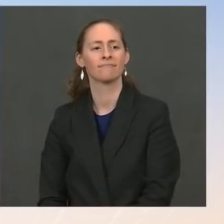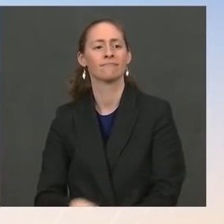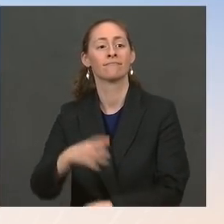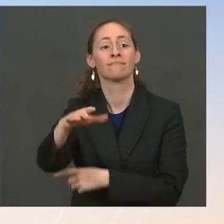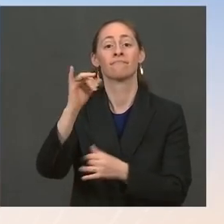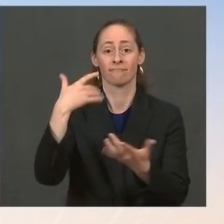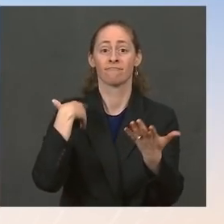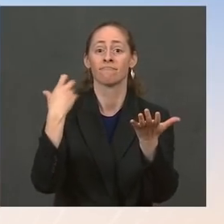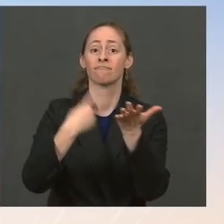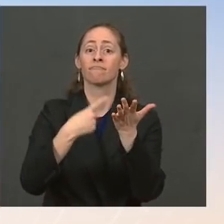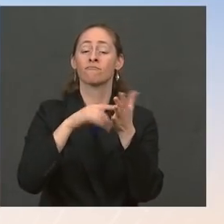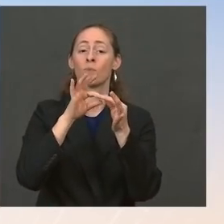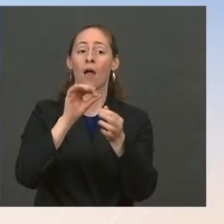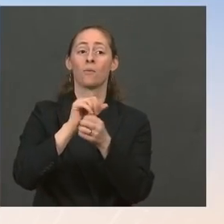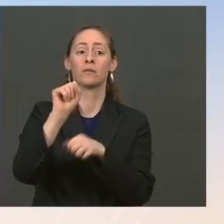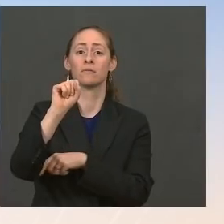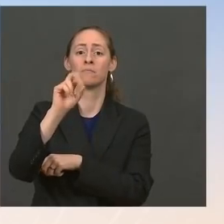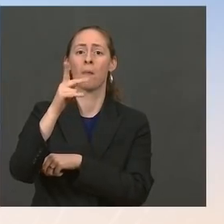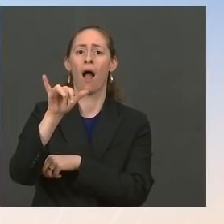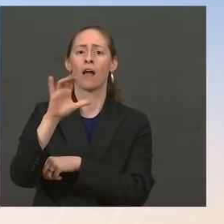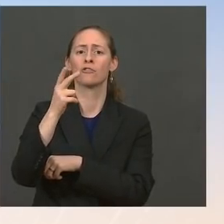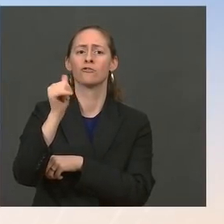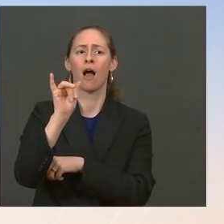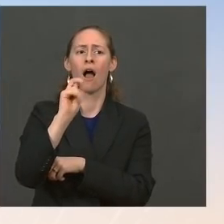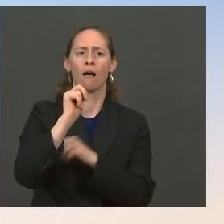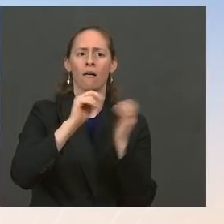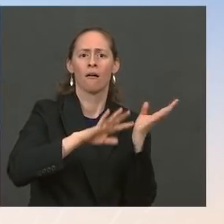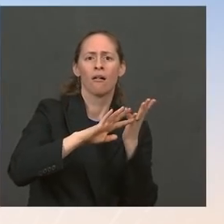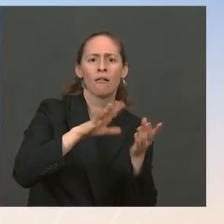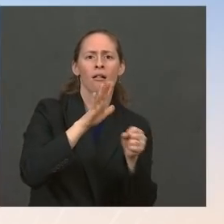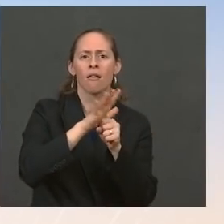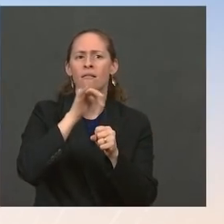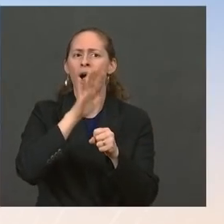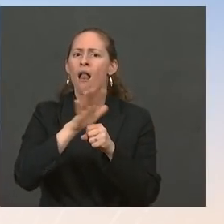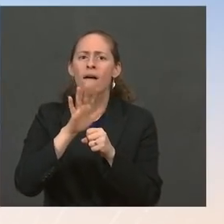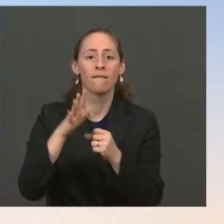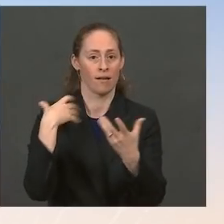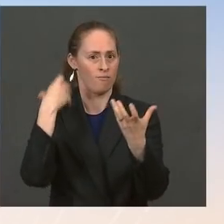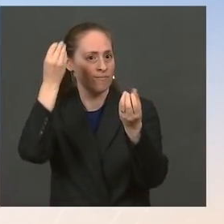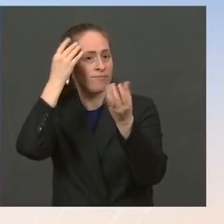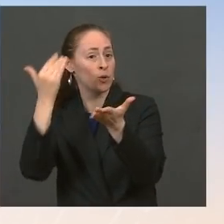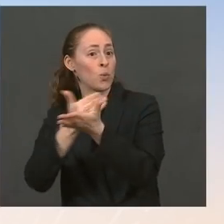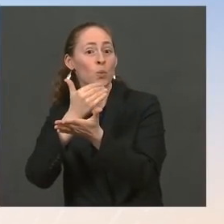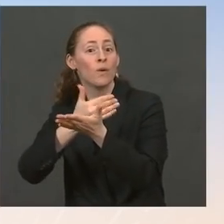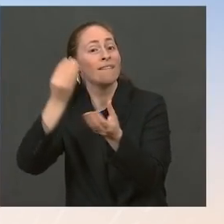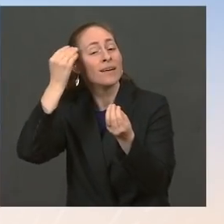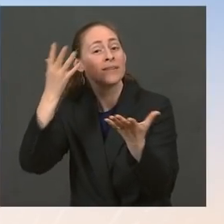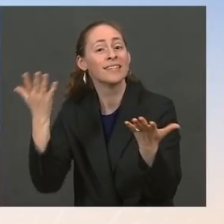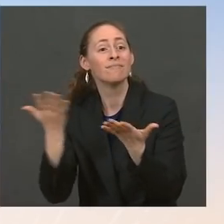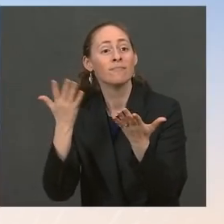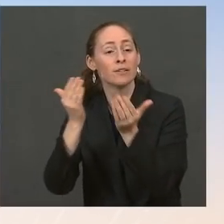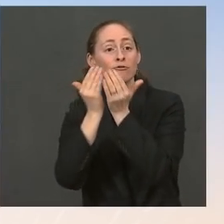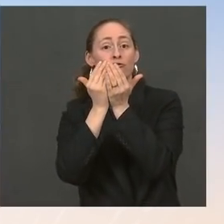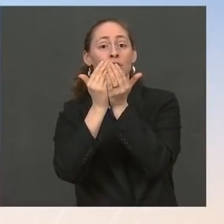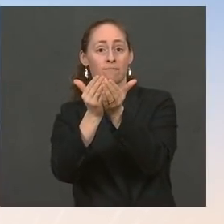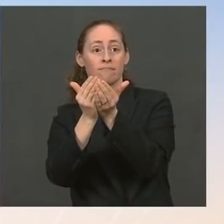a leading freight indicator, that I just wanted to highlight that shows shipping prices have declined by almost 25 percent over the past two weeks --